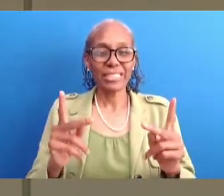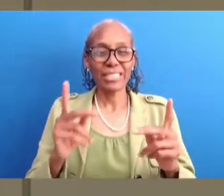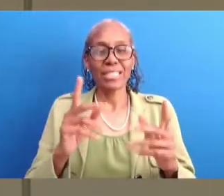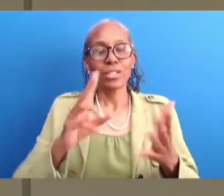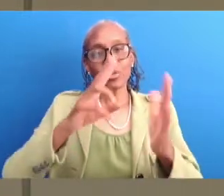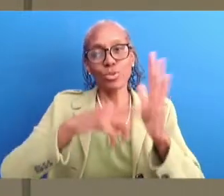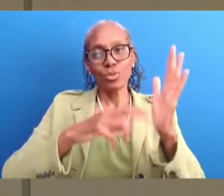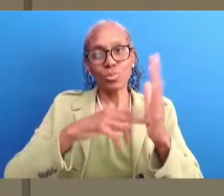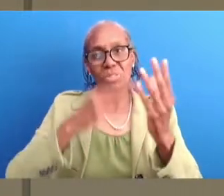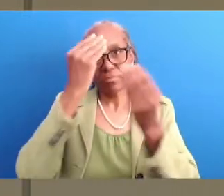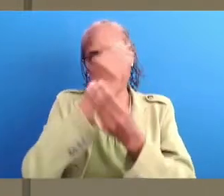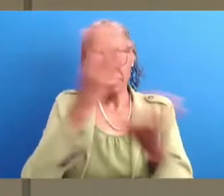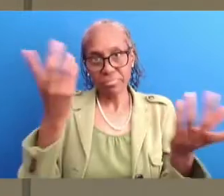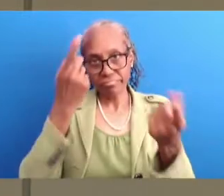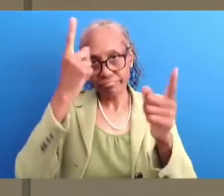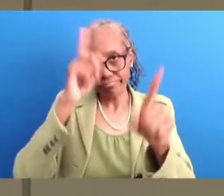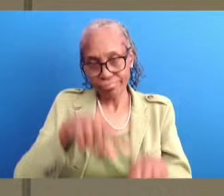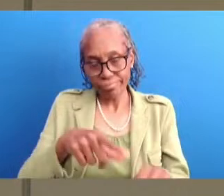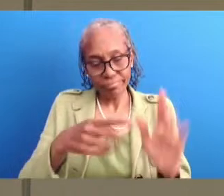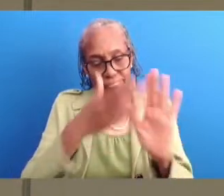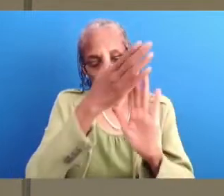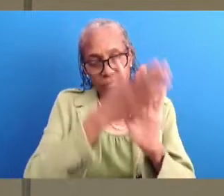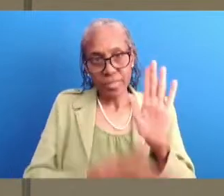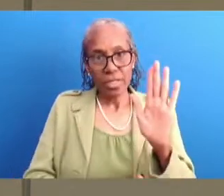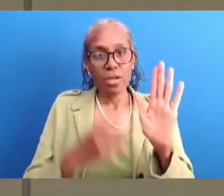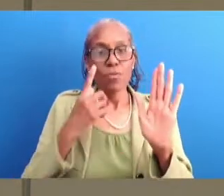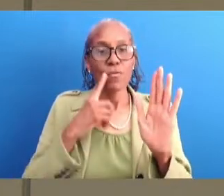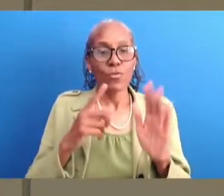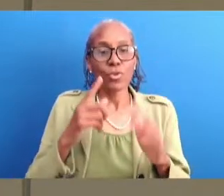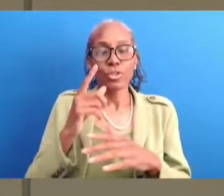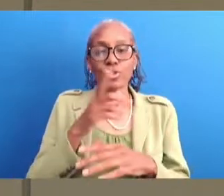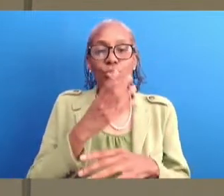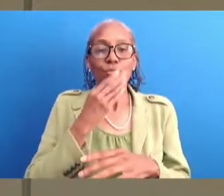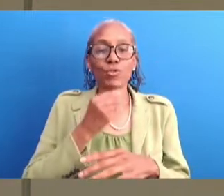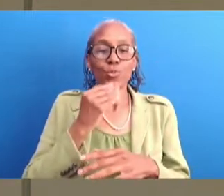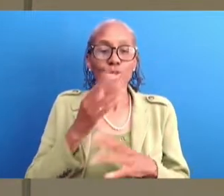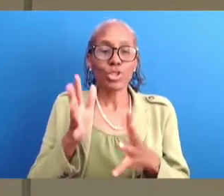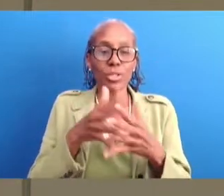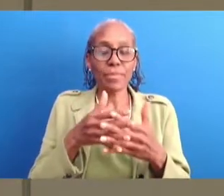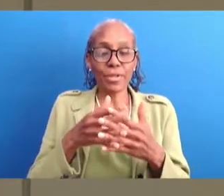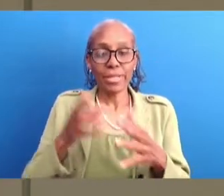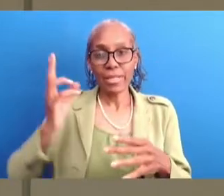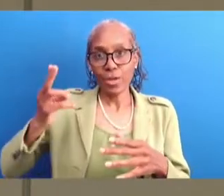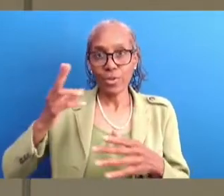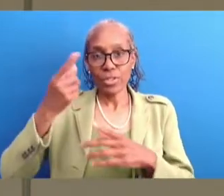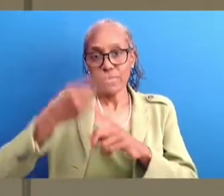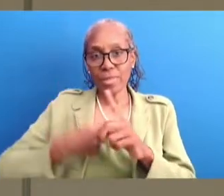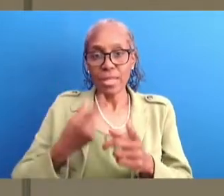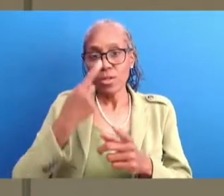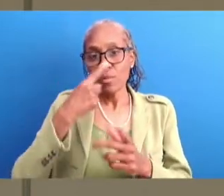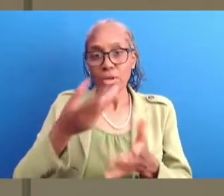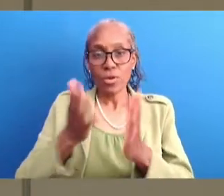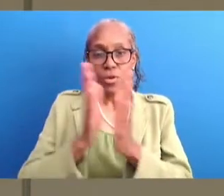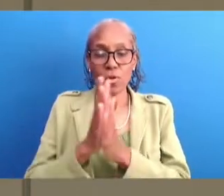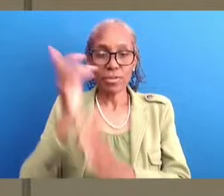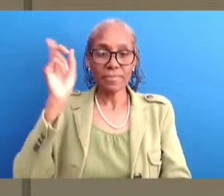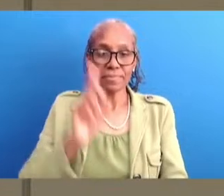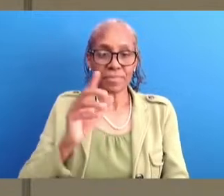I HAVE THE DELIGHTFUL OPPORTUNITY TO READ A